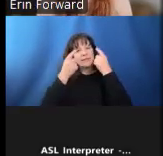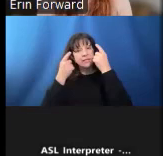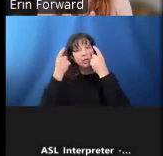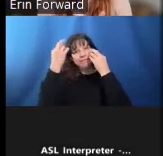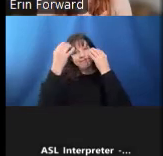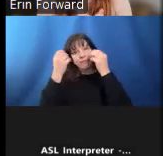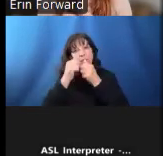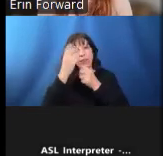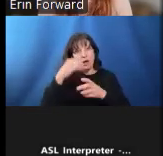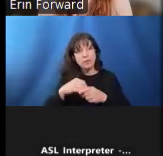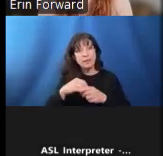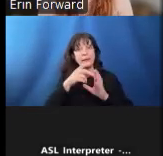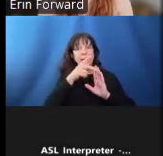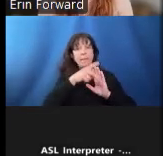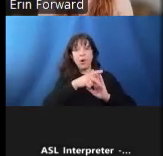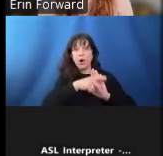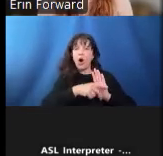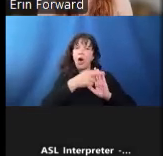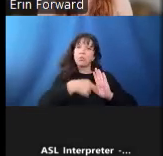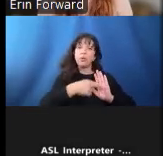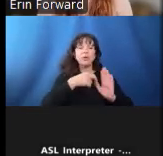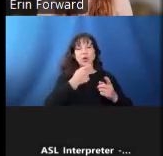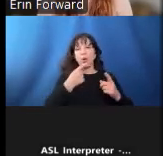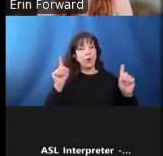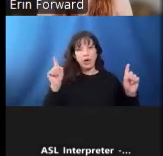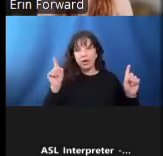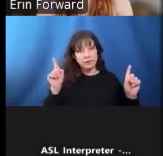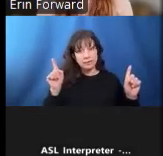protocols don't work, usually very strict protocols for